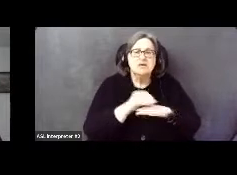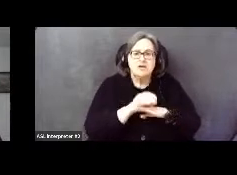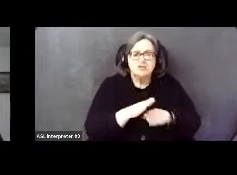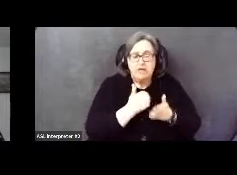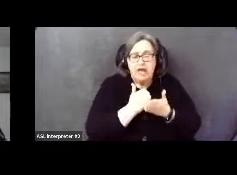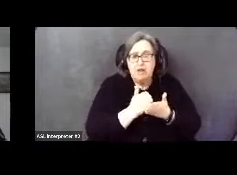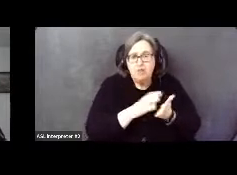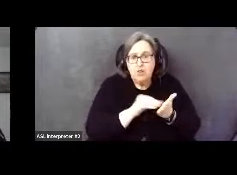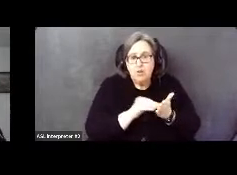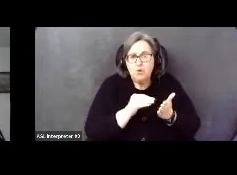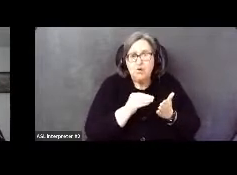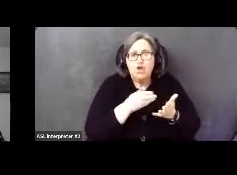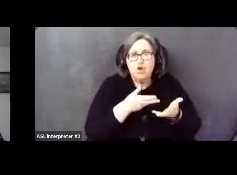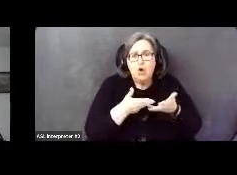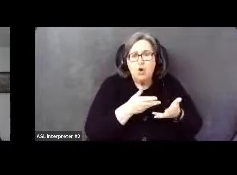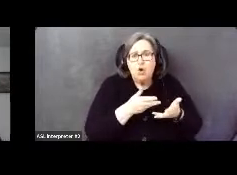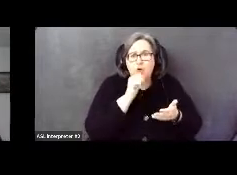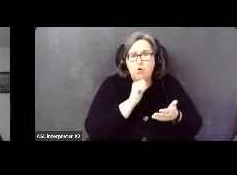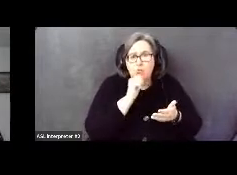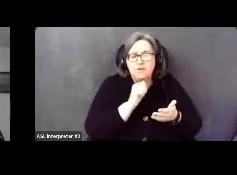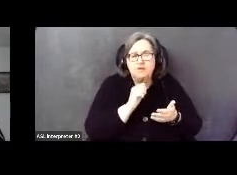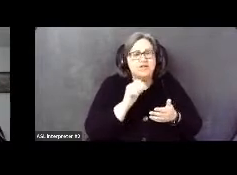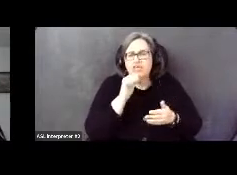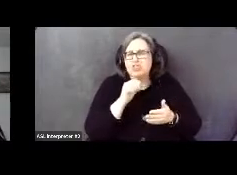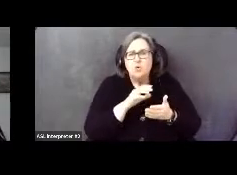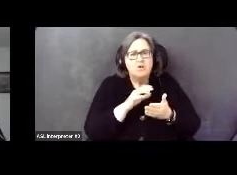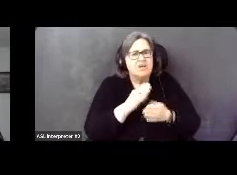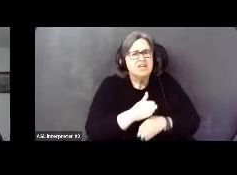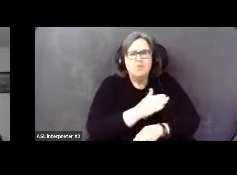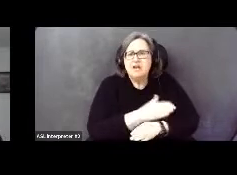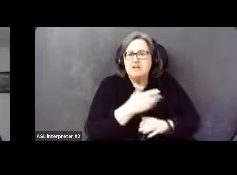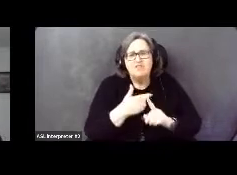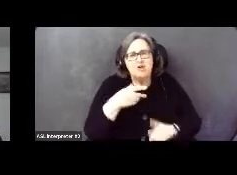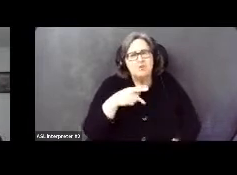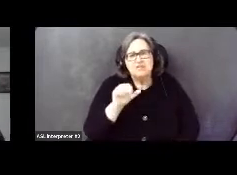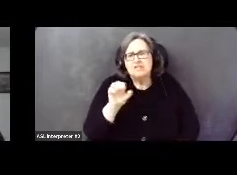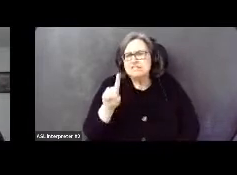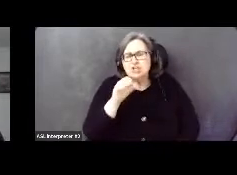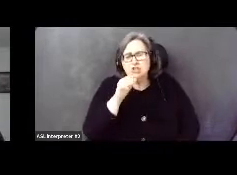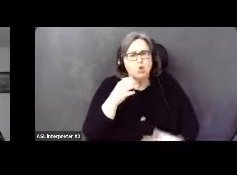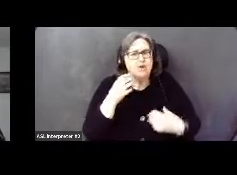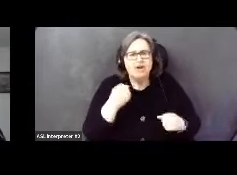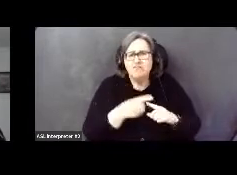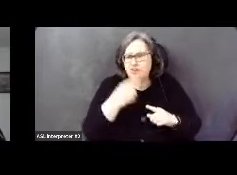You don't get better as you don't recover from brain injury. When brain injury I know